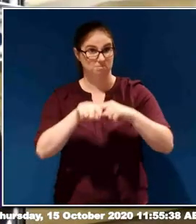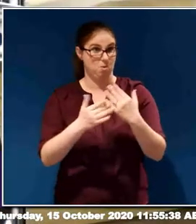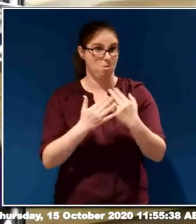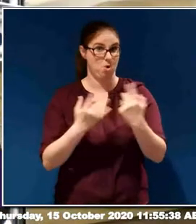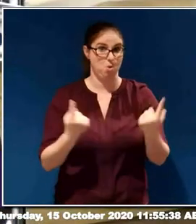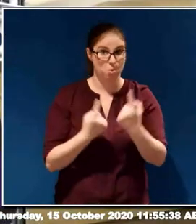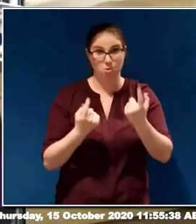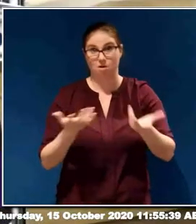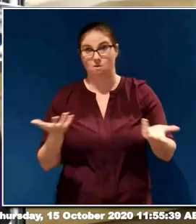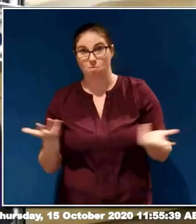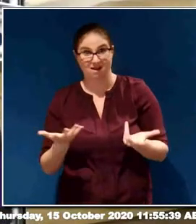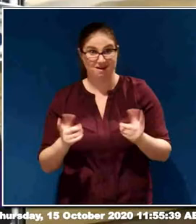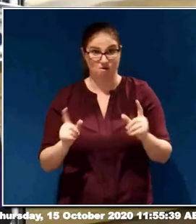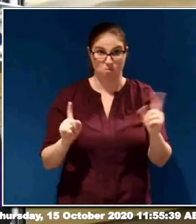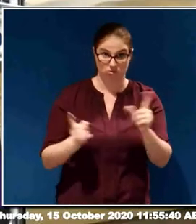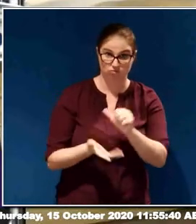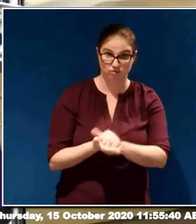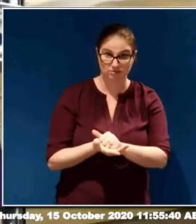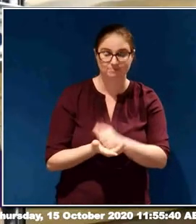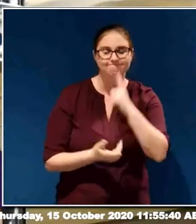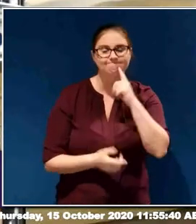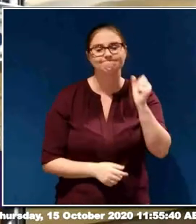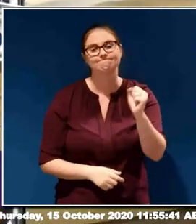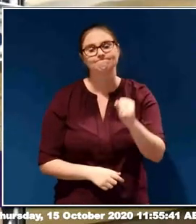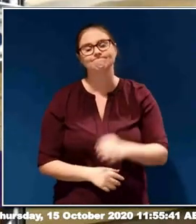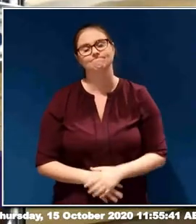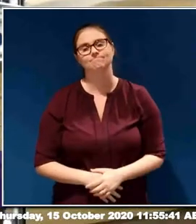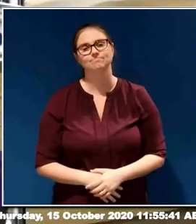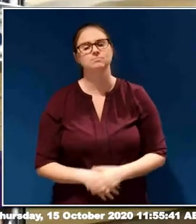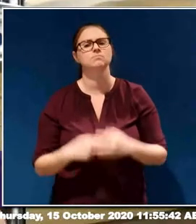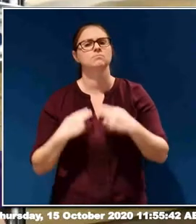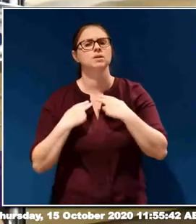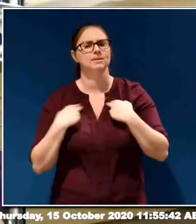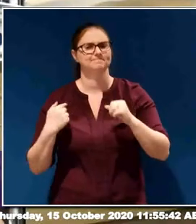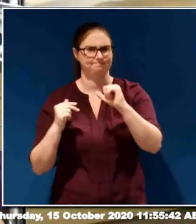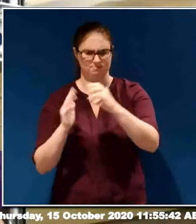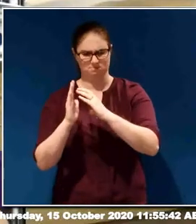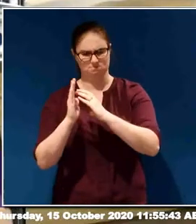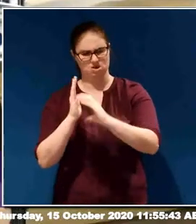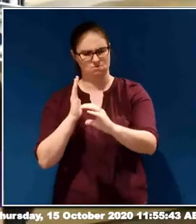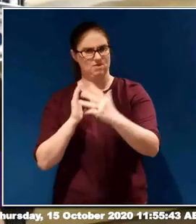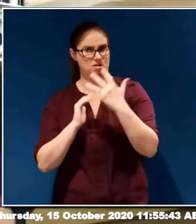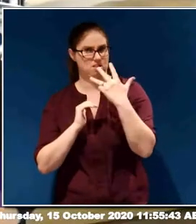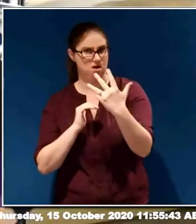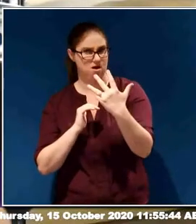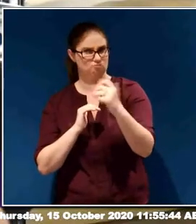And you described in paragraph 9 of your statement that